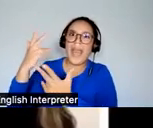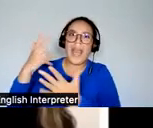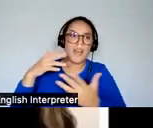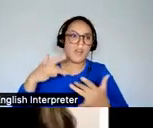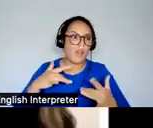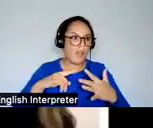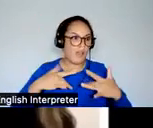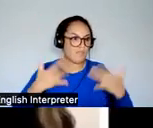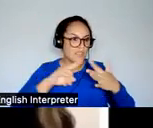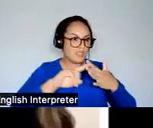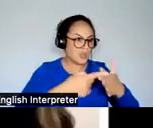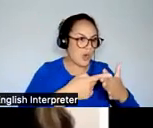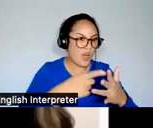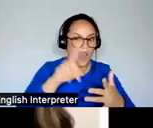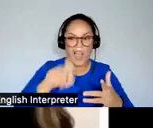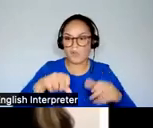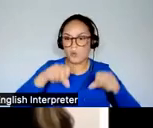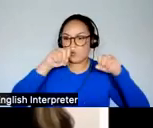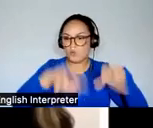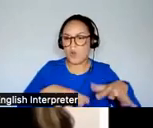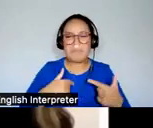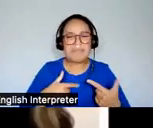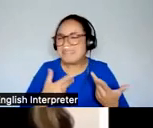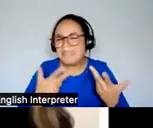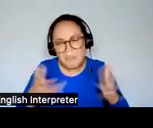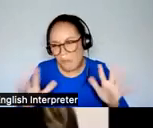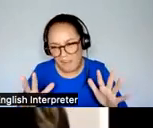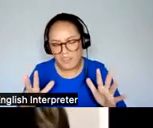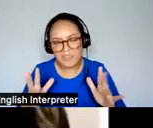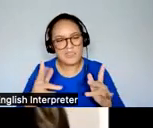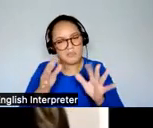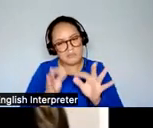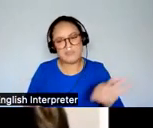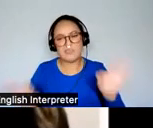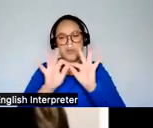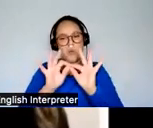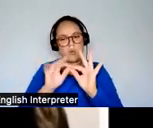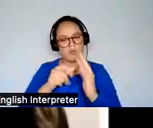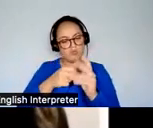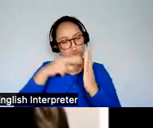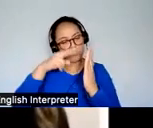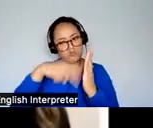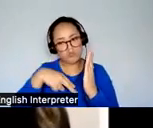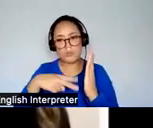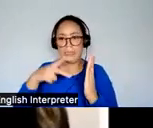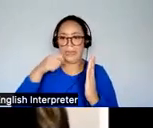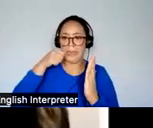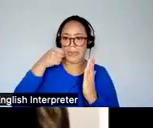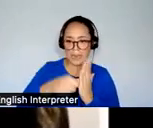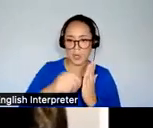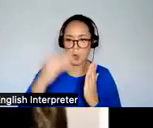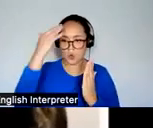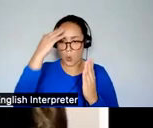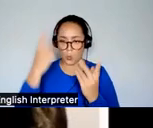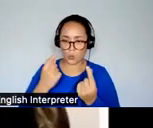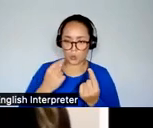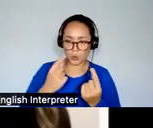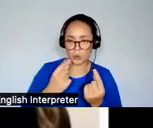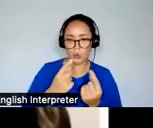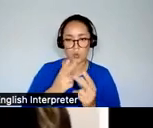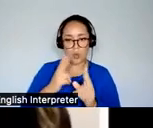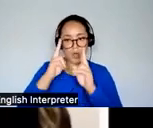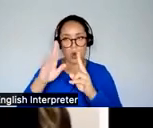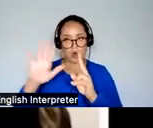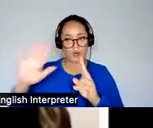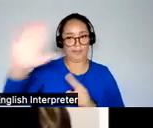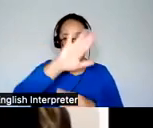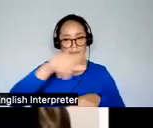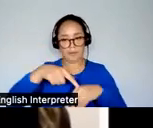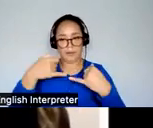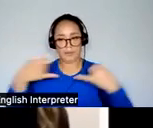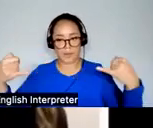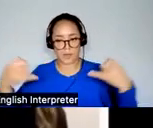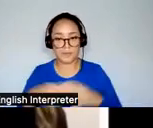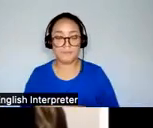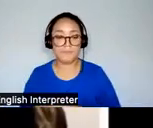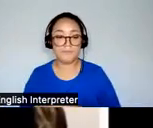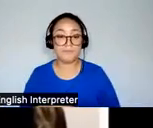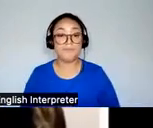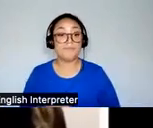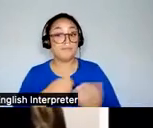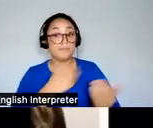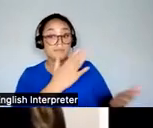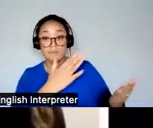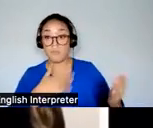This is my contact information for you to contact me in the event that you have any